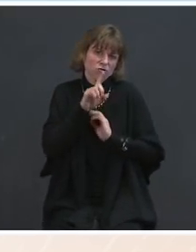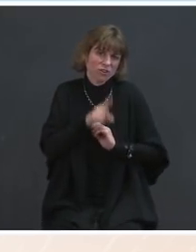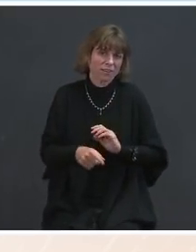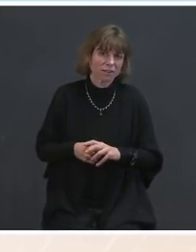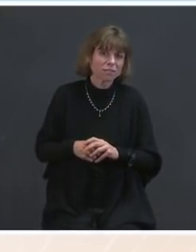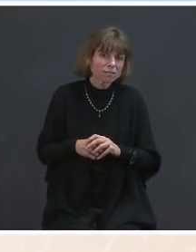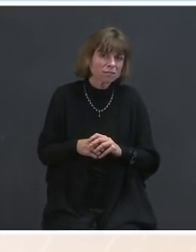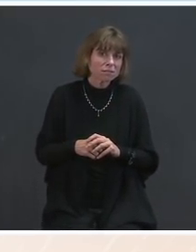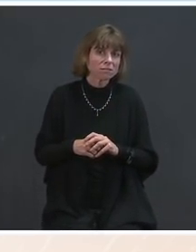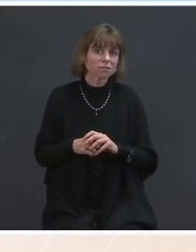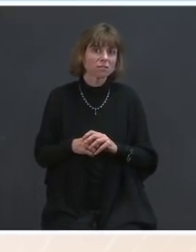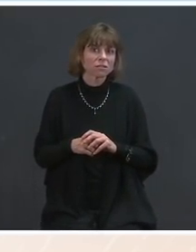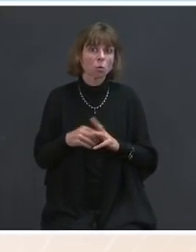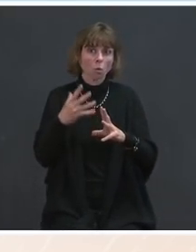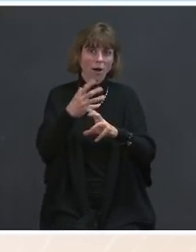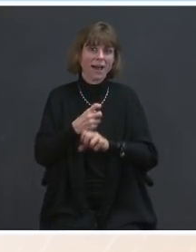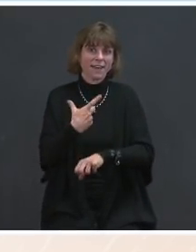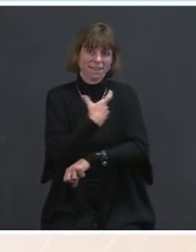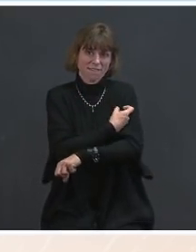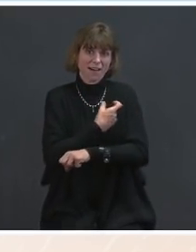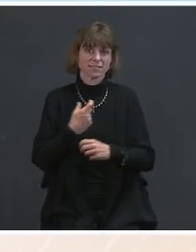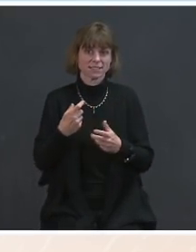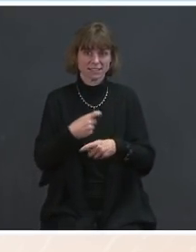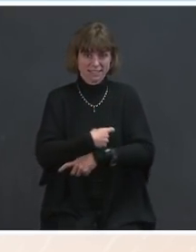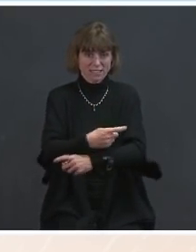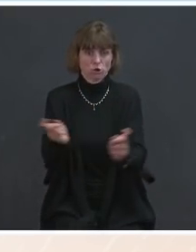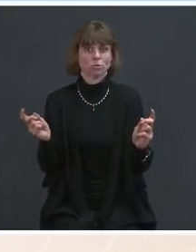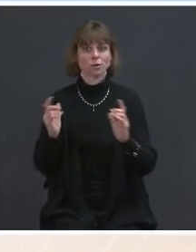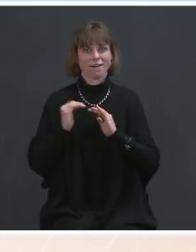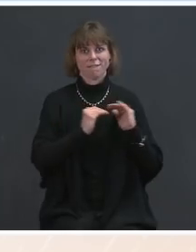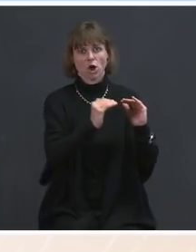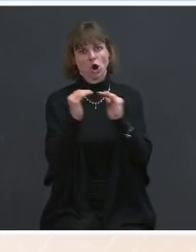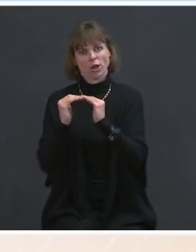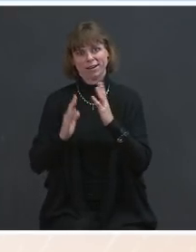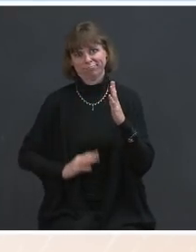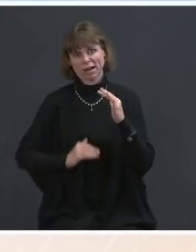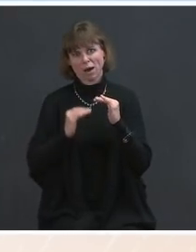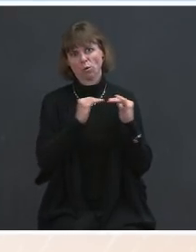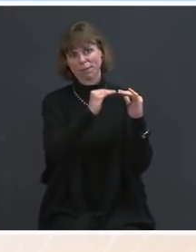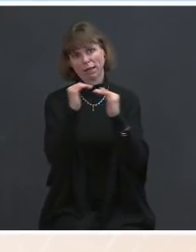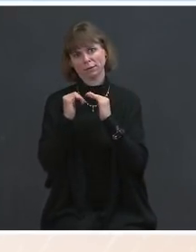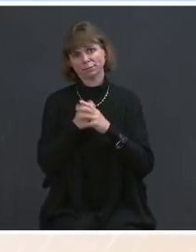the vaccines are distributed fairly and equitably. The Press: So given those reports over the weekend,